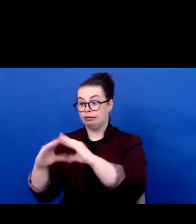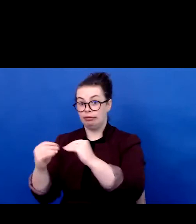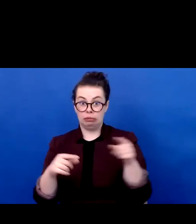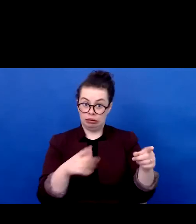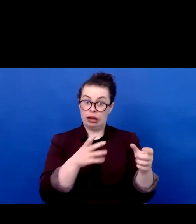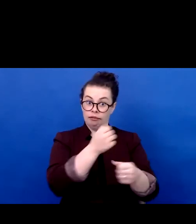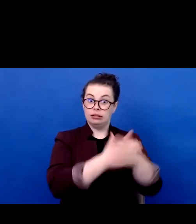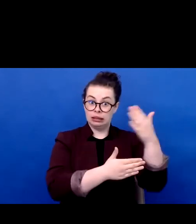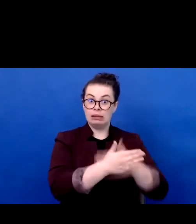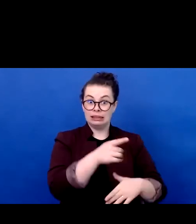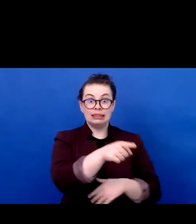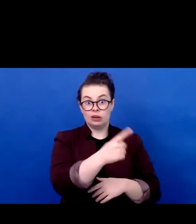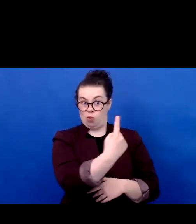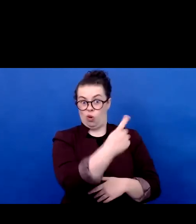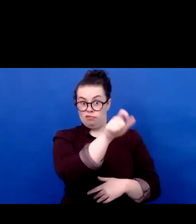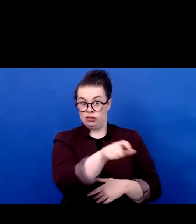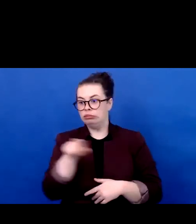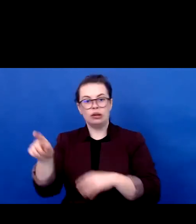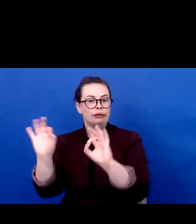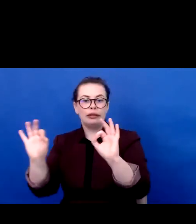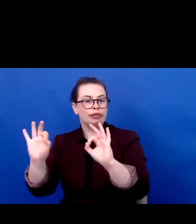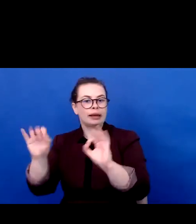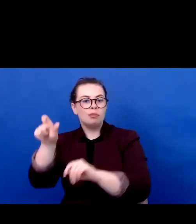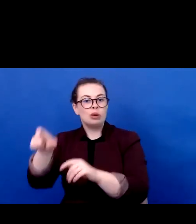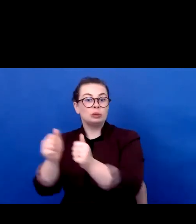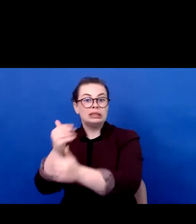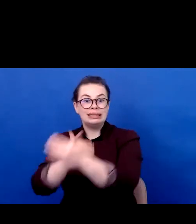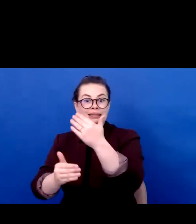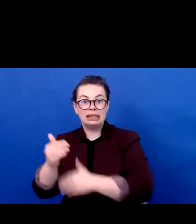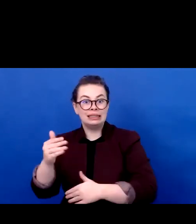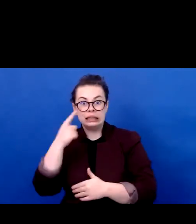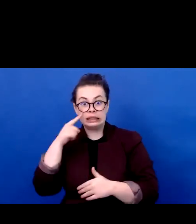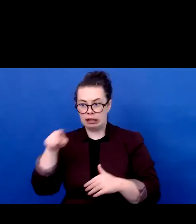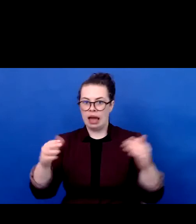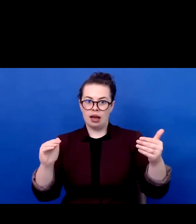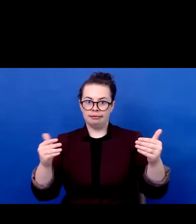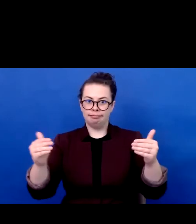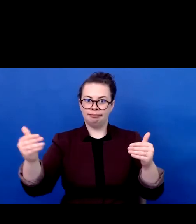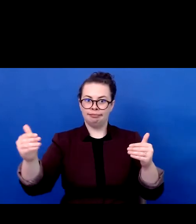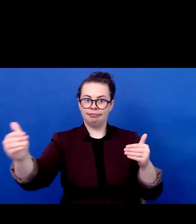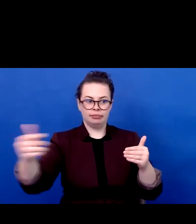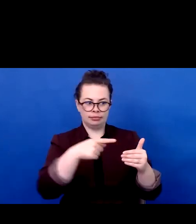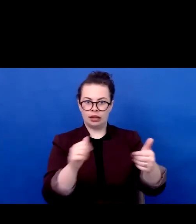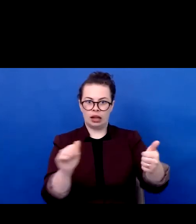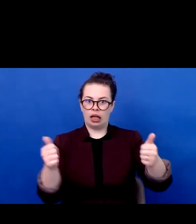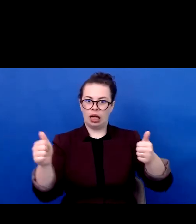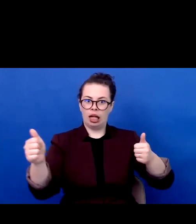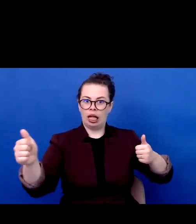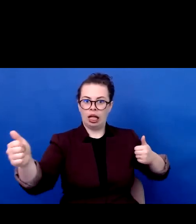in addition through some surveys and the webinar that inclusion international held last year